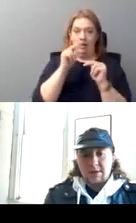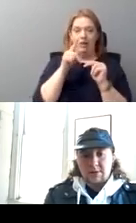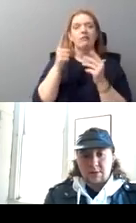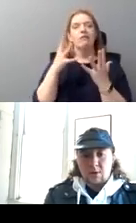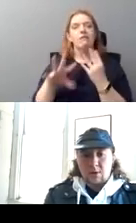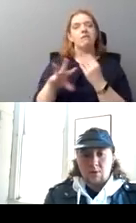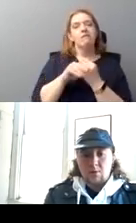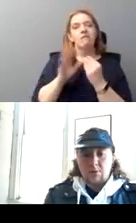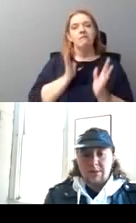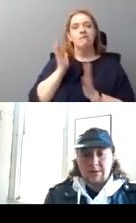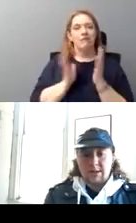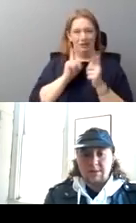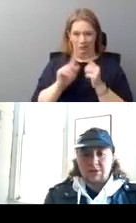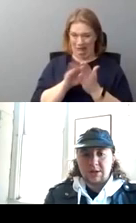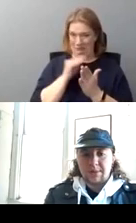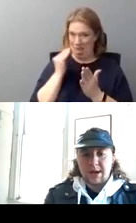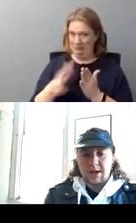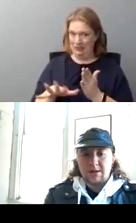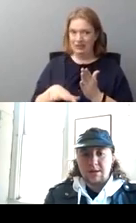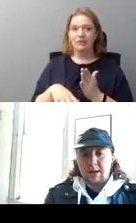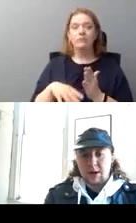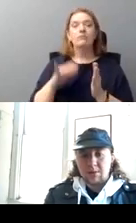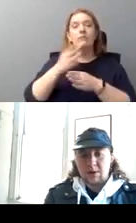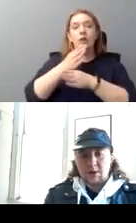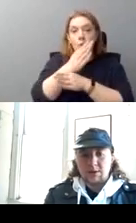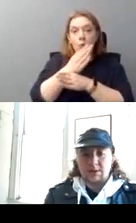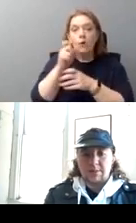the turn of the wall, wood would be steamed and shaped by hand, an incredibly costly and time